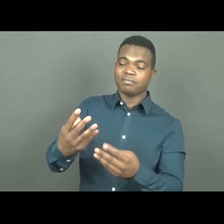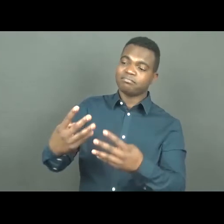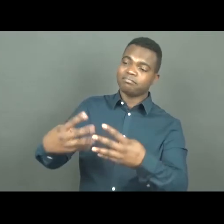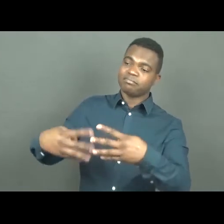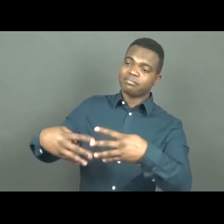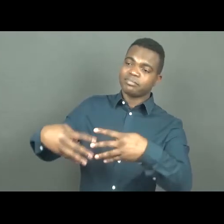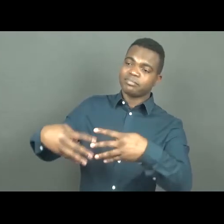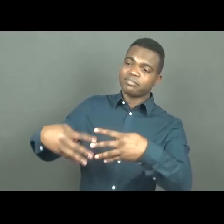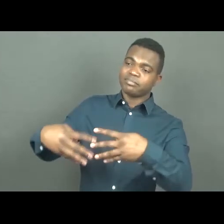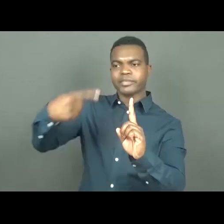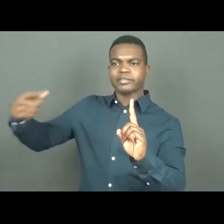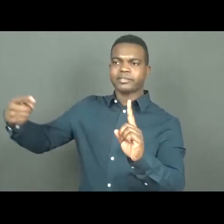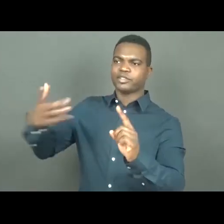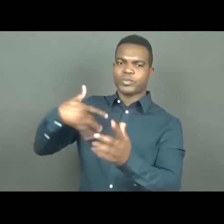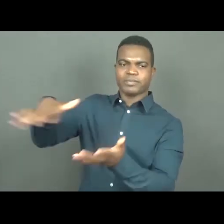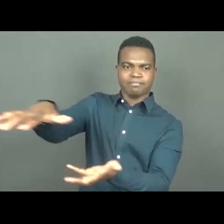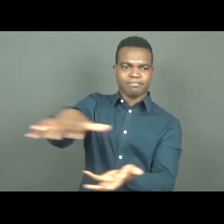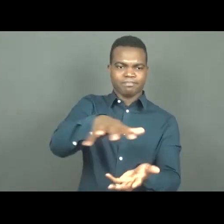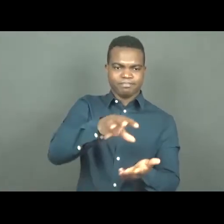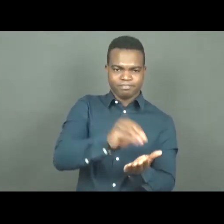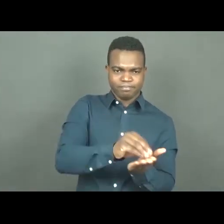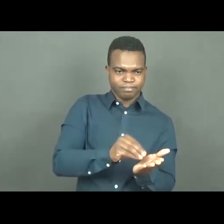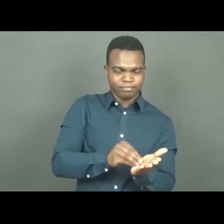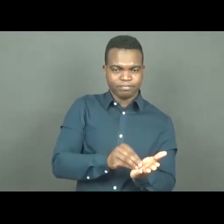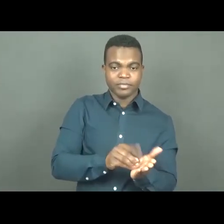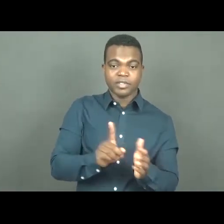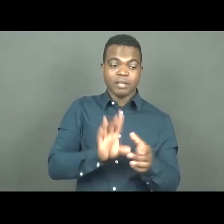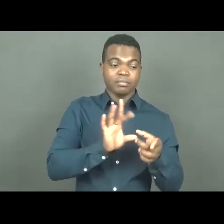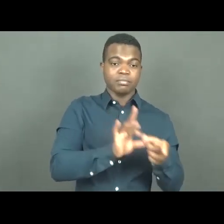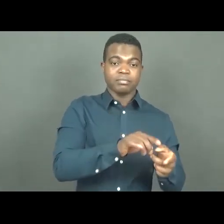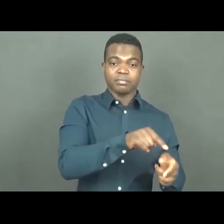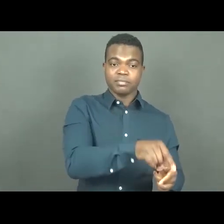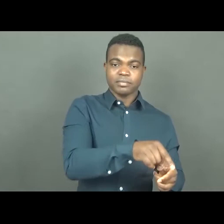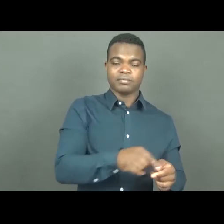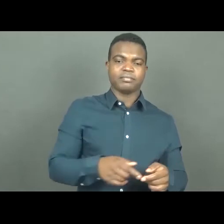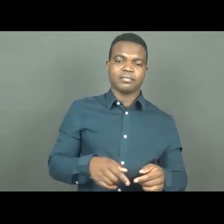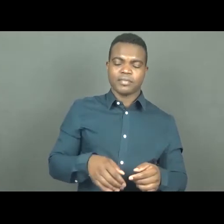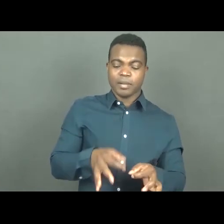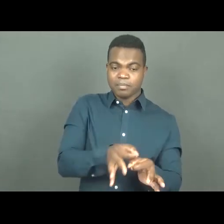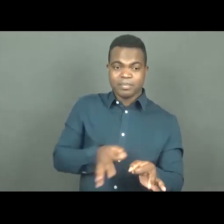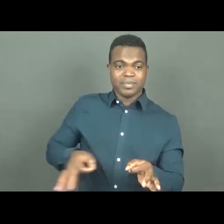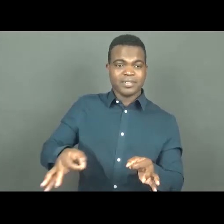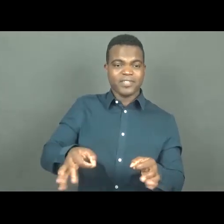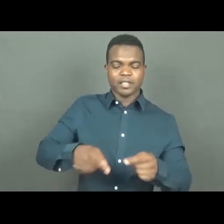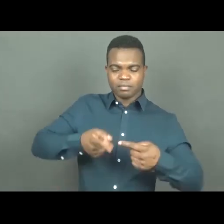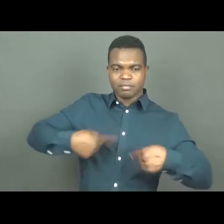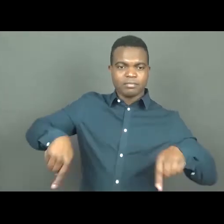push and advocate for disability data and the use of the Washington short, set in censuses.